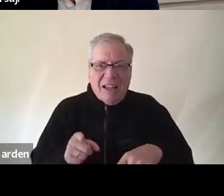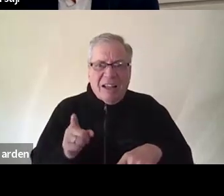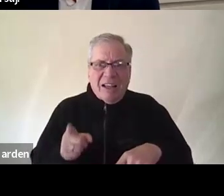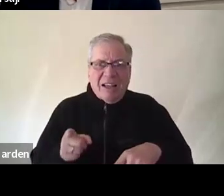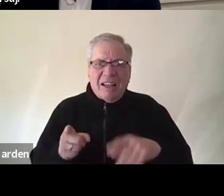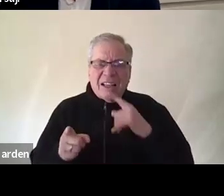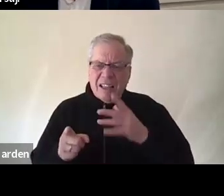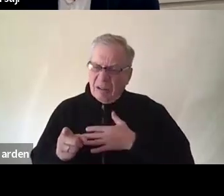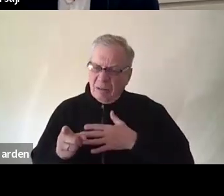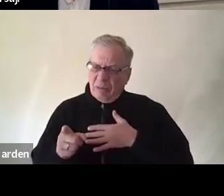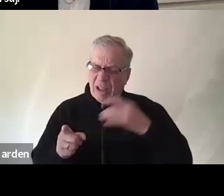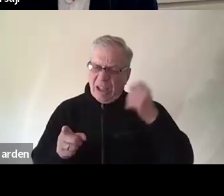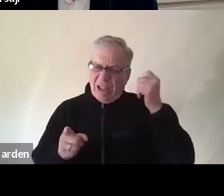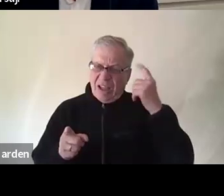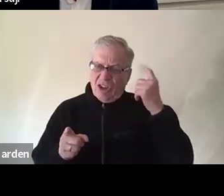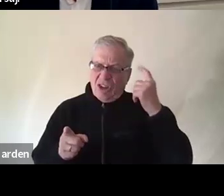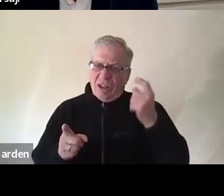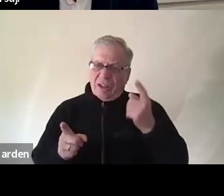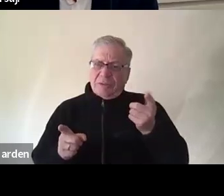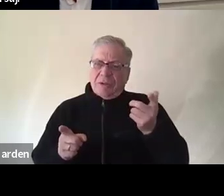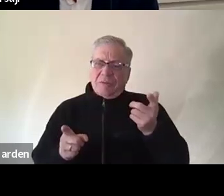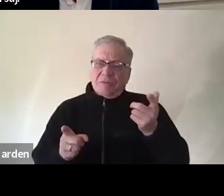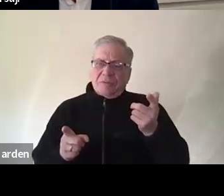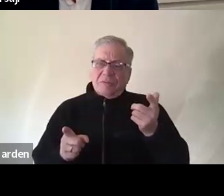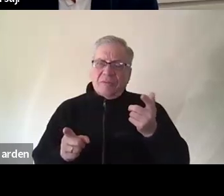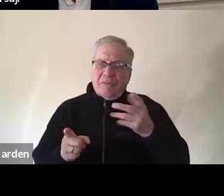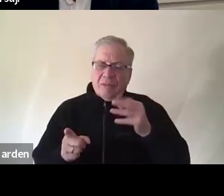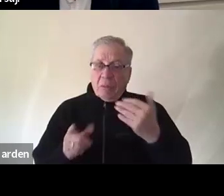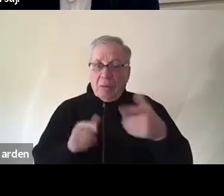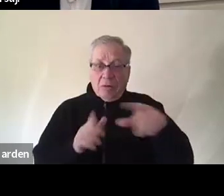I will feel that one. My understanding, and please folks correct me if I'm wrong,